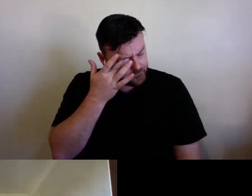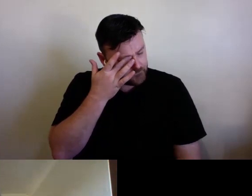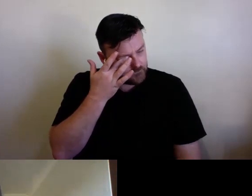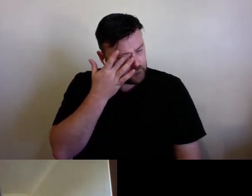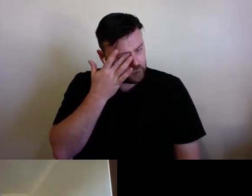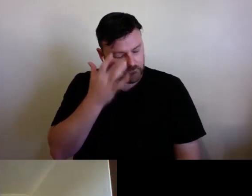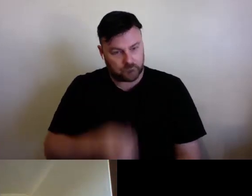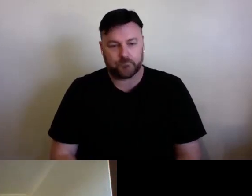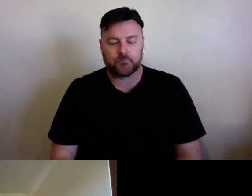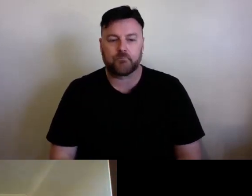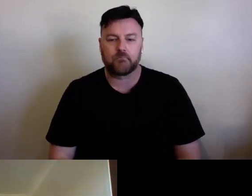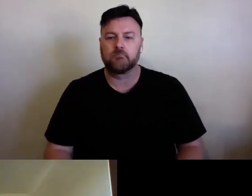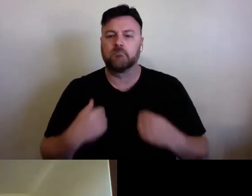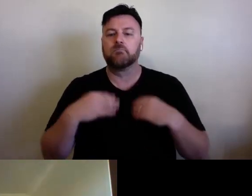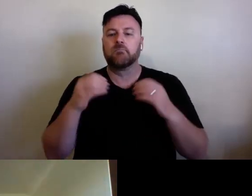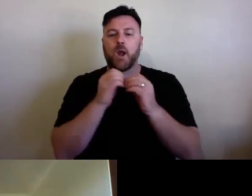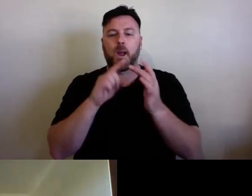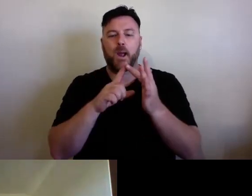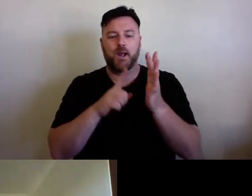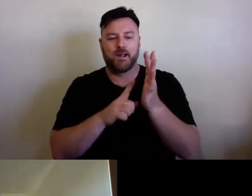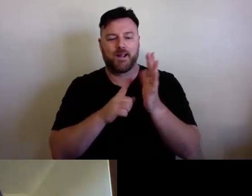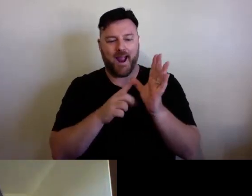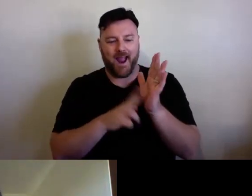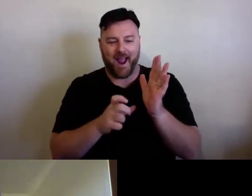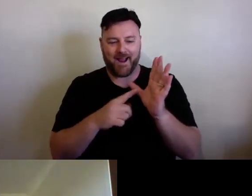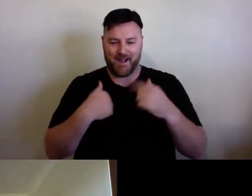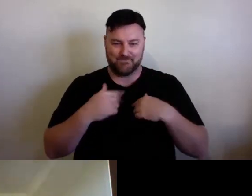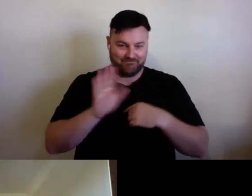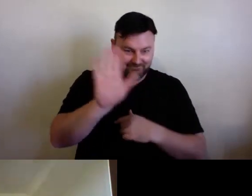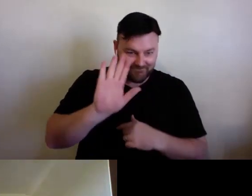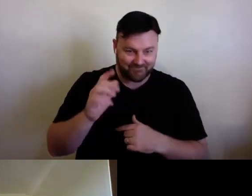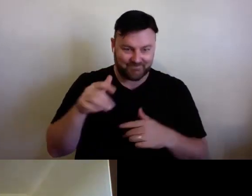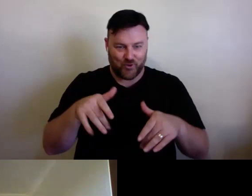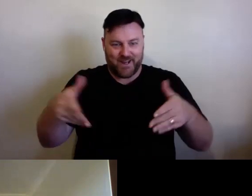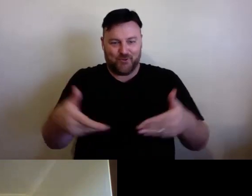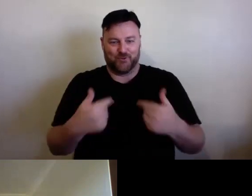introduced myself on video yet but I've been reading all your great